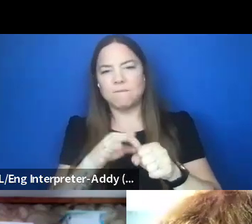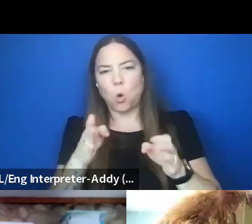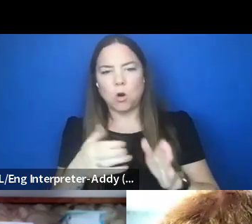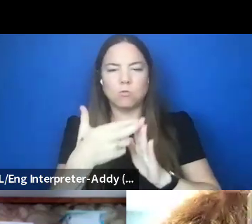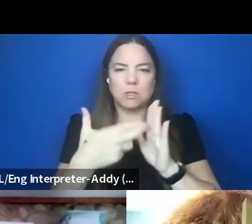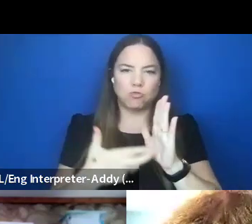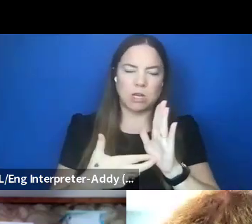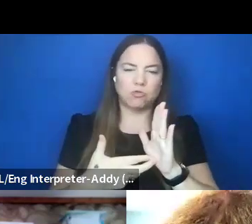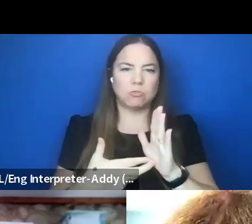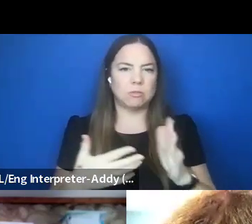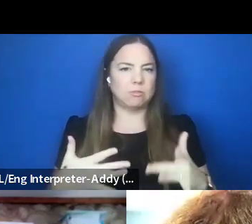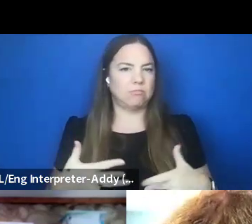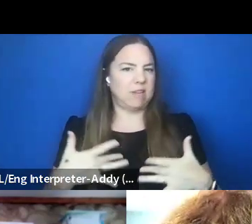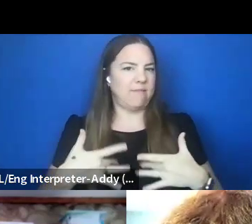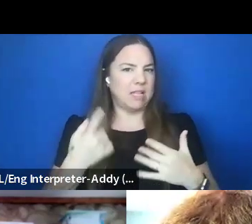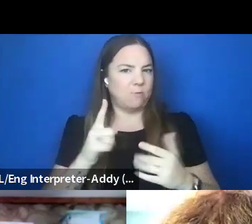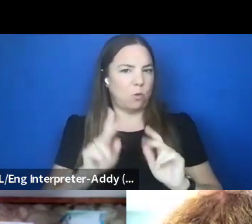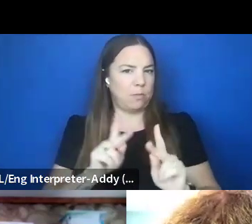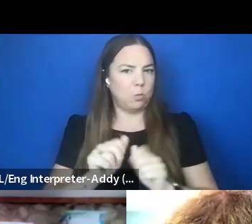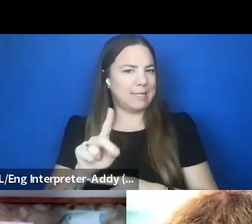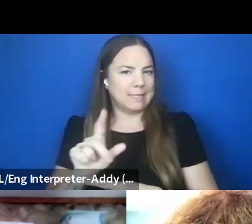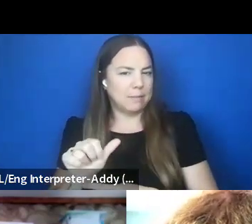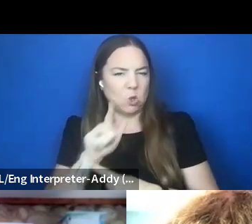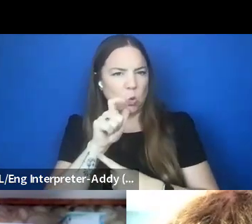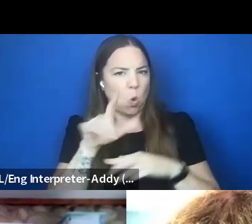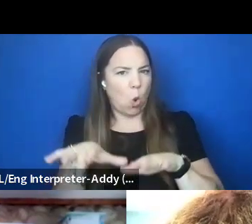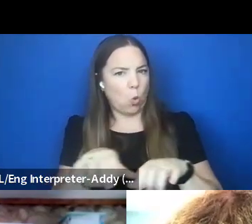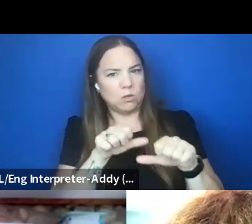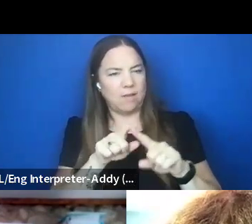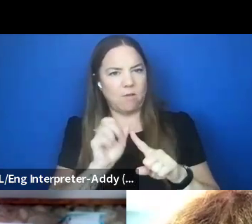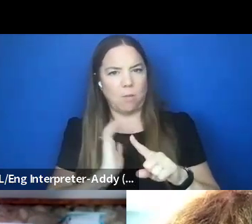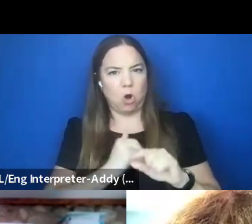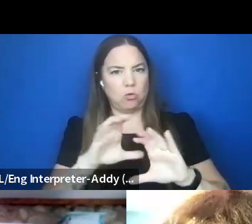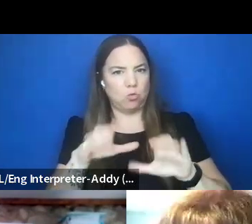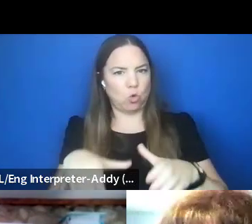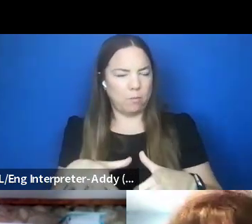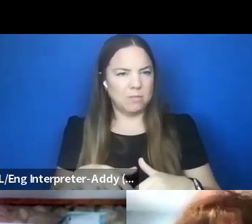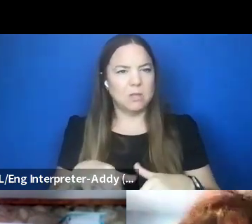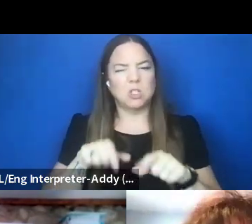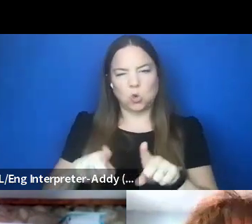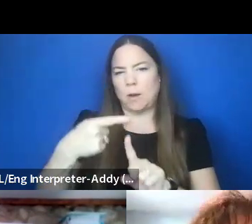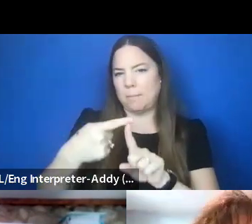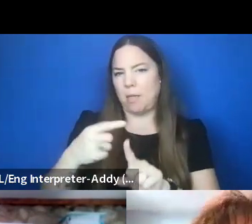Don Dew: events for people with disabilities. Don Dew: During like September and October,